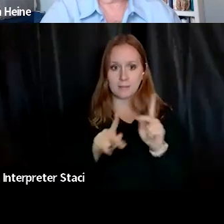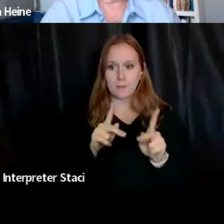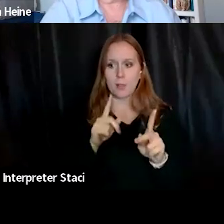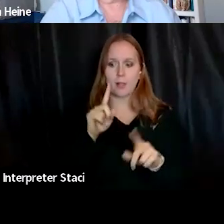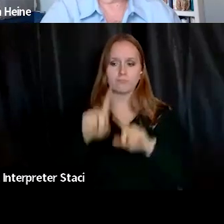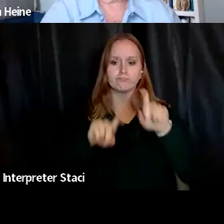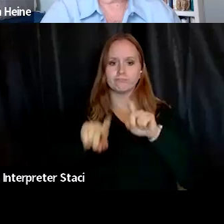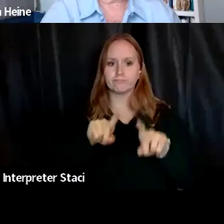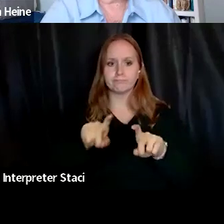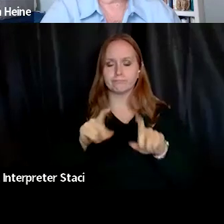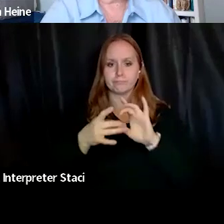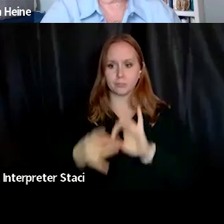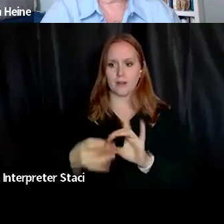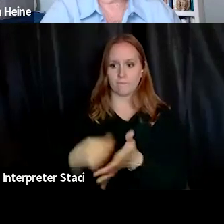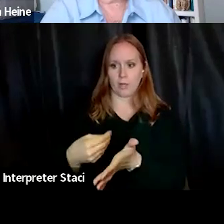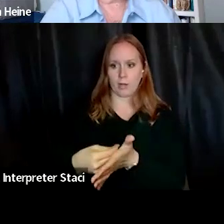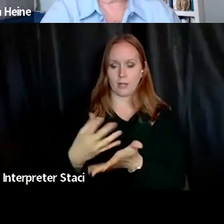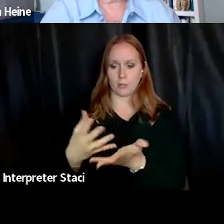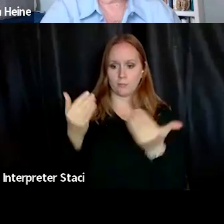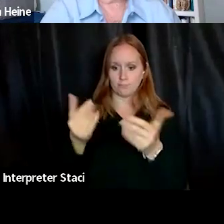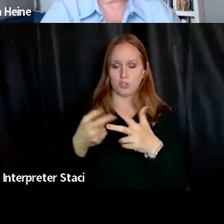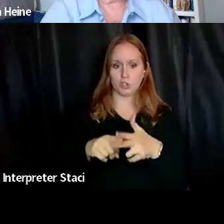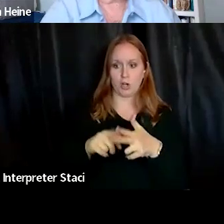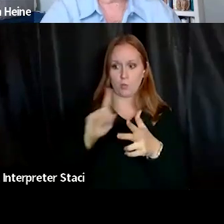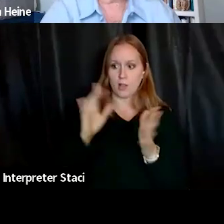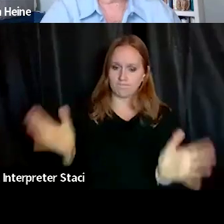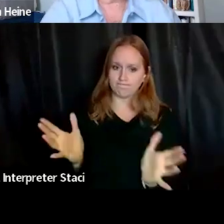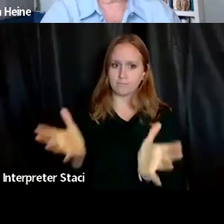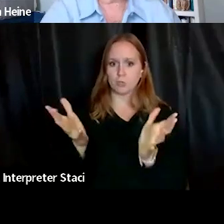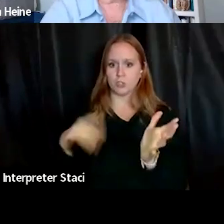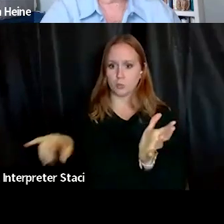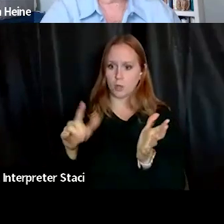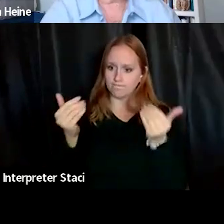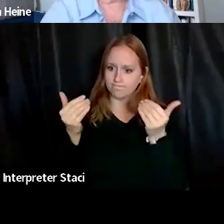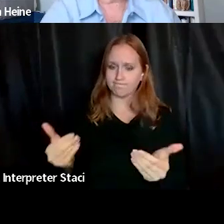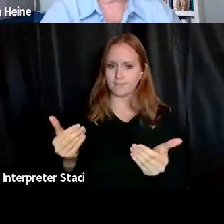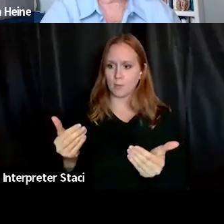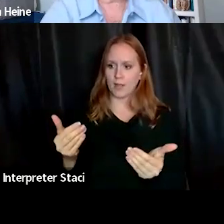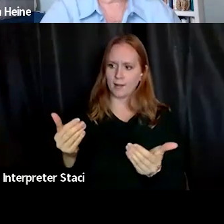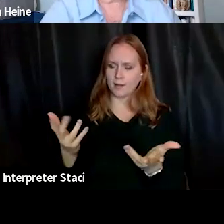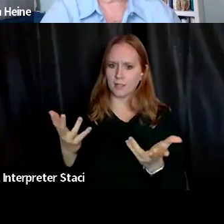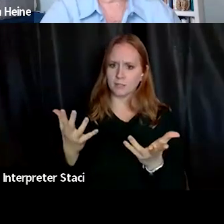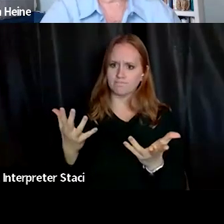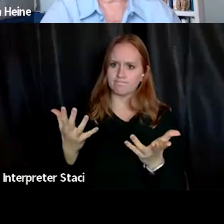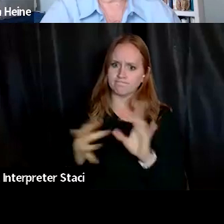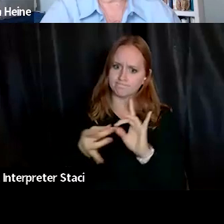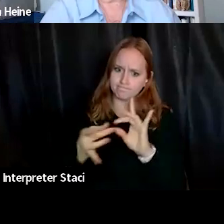about funding or about getting started or things like that, I really encourage you all to kind of make your voices known that this is a service your clients need.